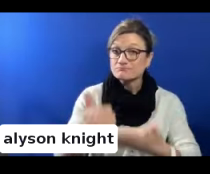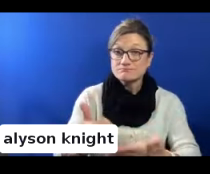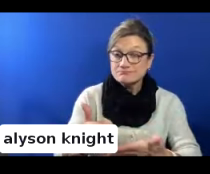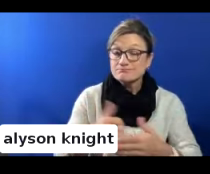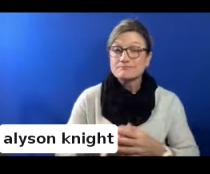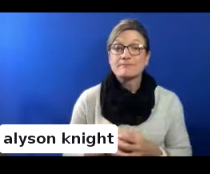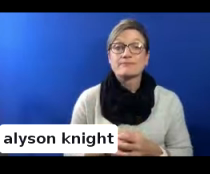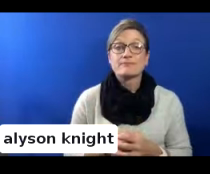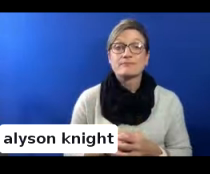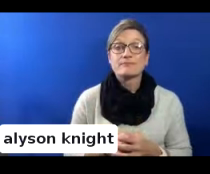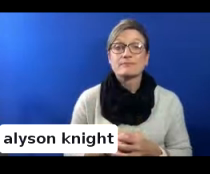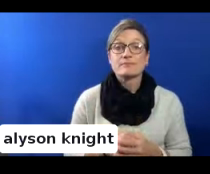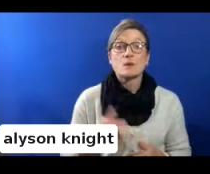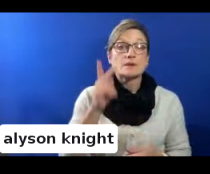Now let's see if there's any questions.